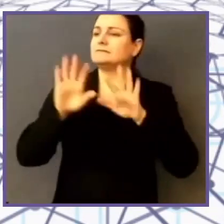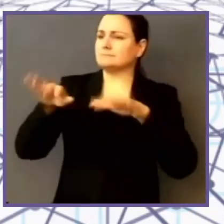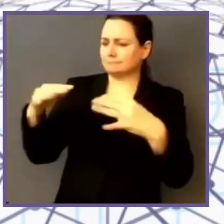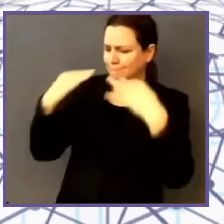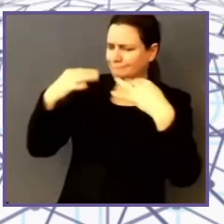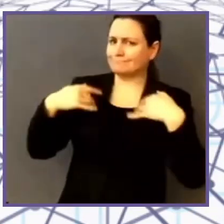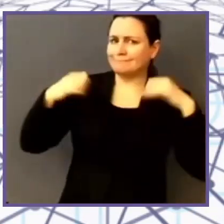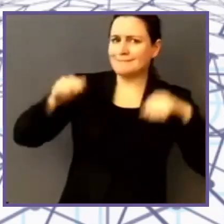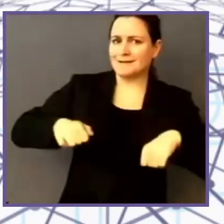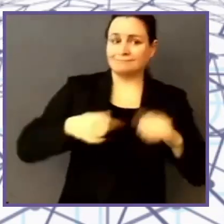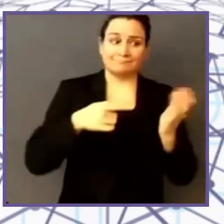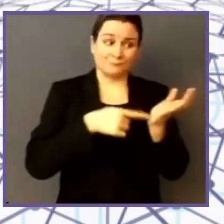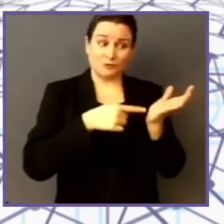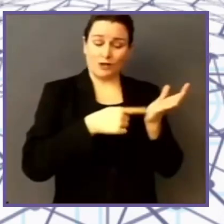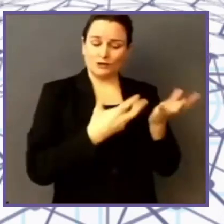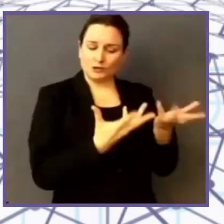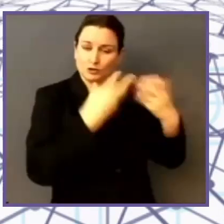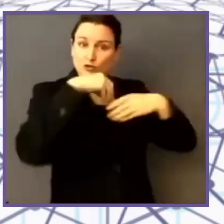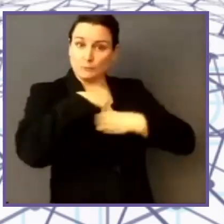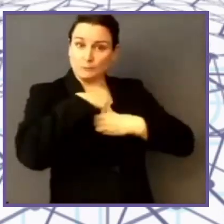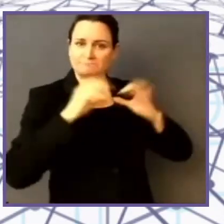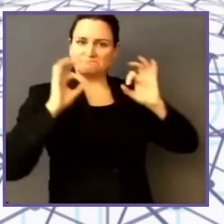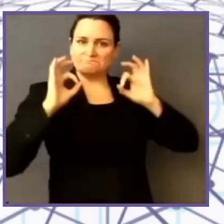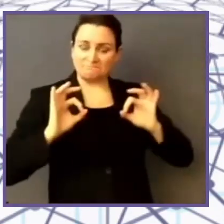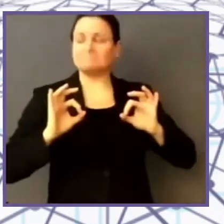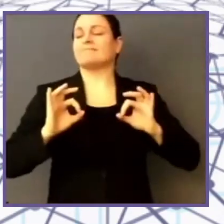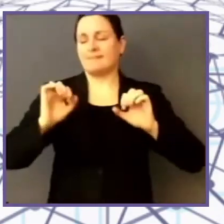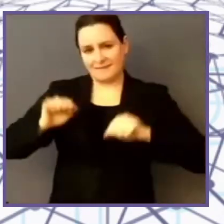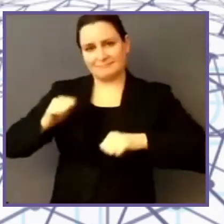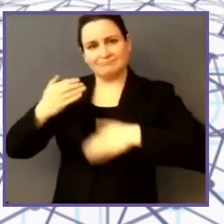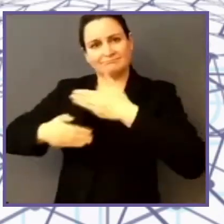So one of the ways we are addressing this complex question is by partnering with organisations